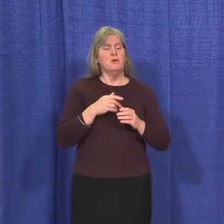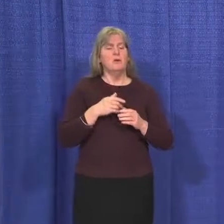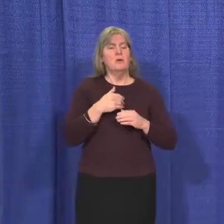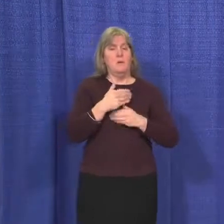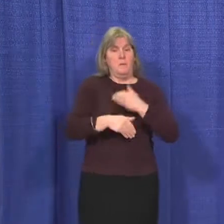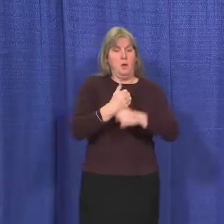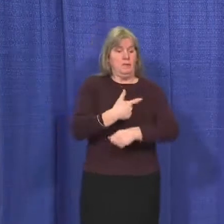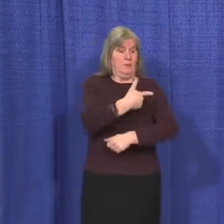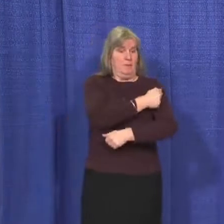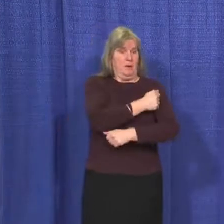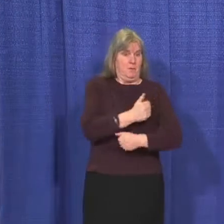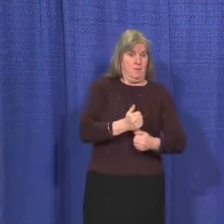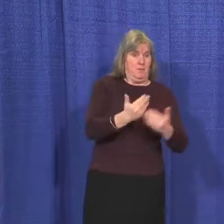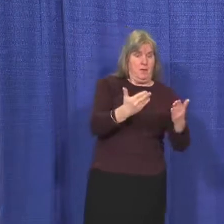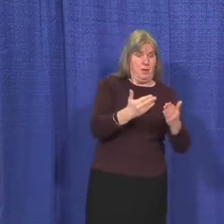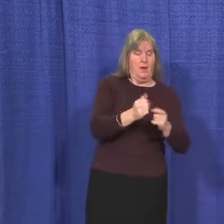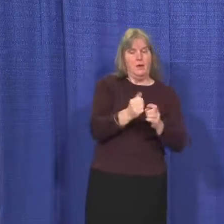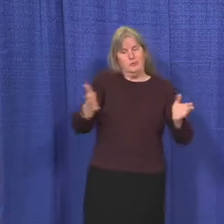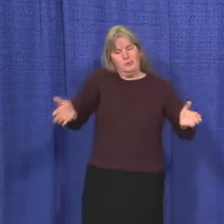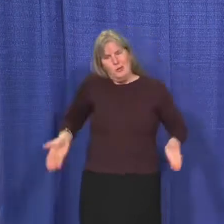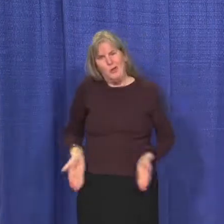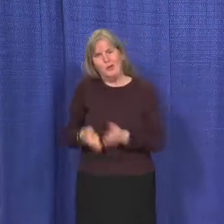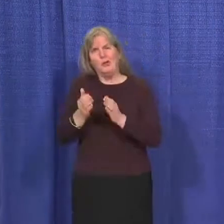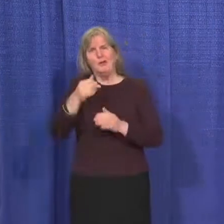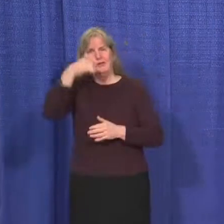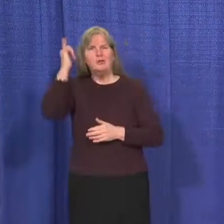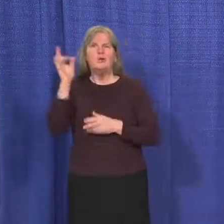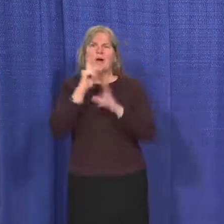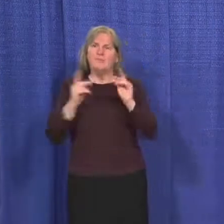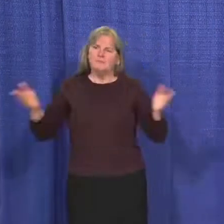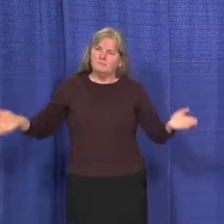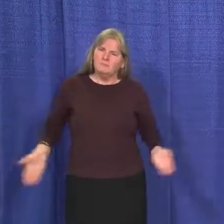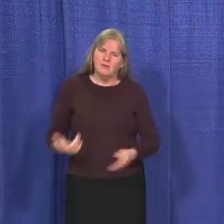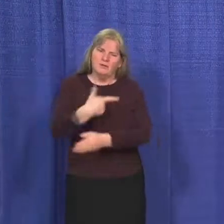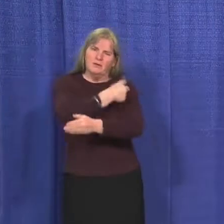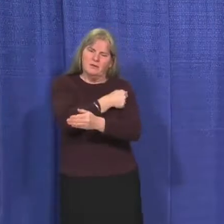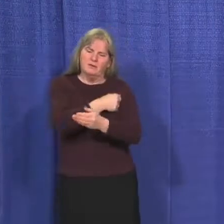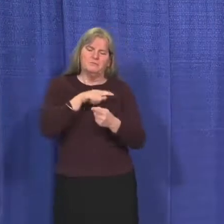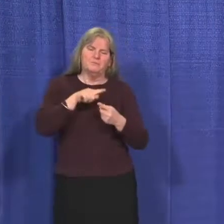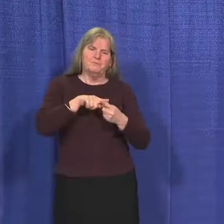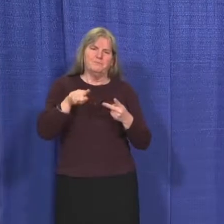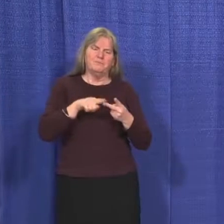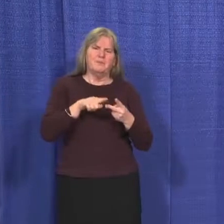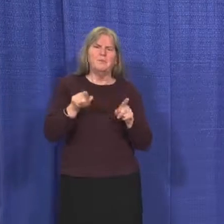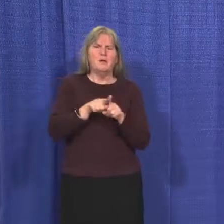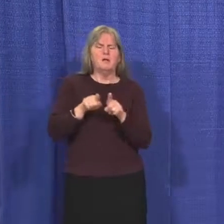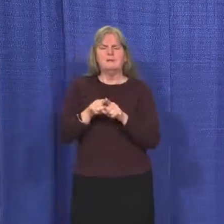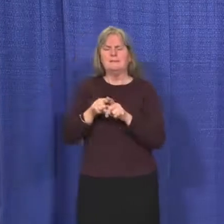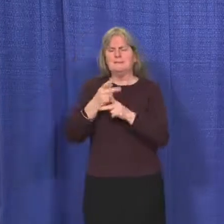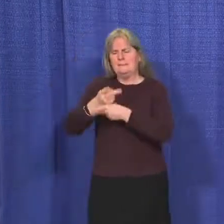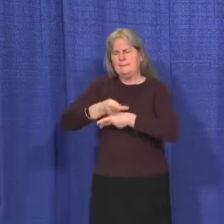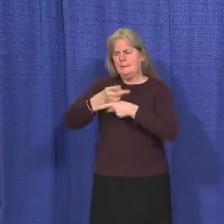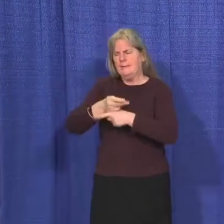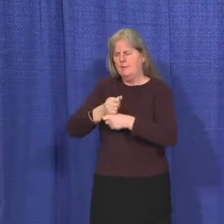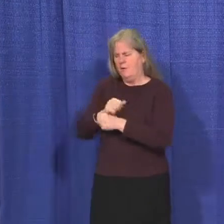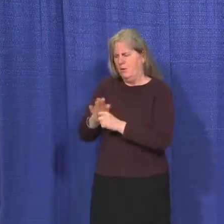vaccine campaign and encouraging all adults Yukoners to get vaccinated, but we are also carefully assessing the risk of